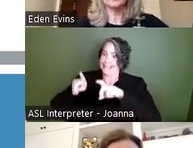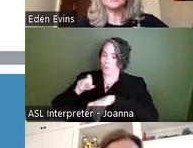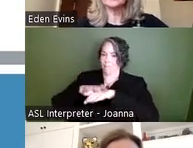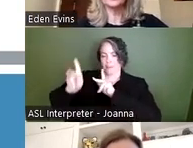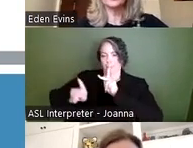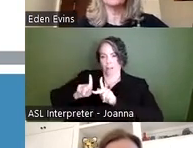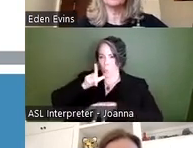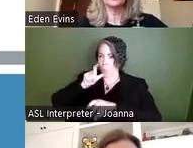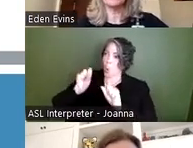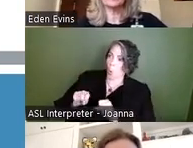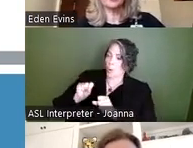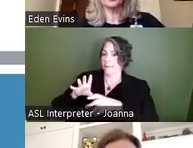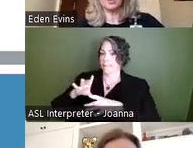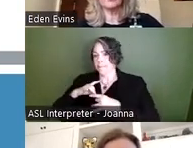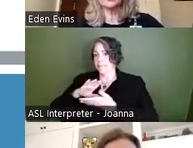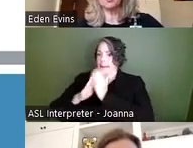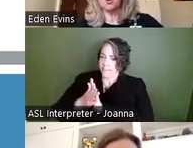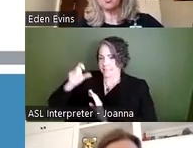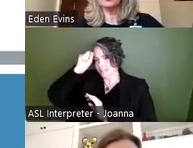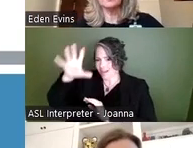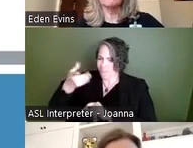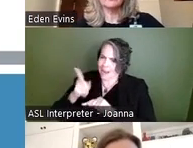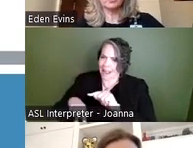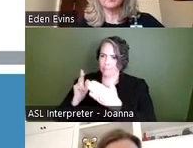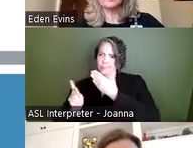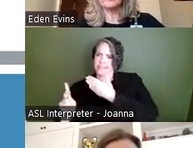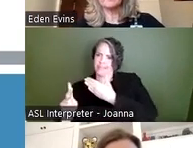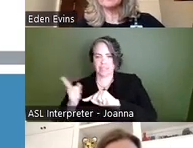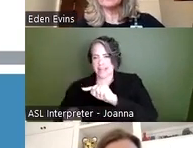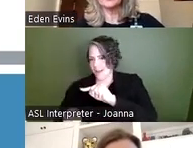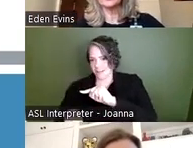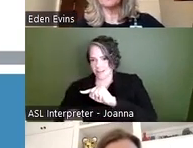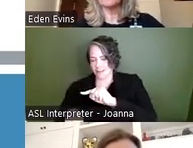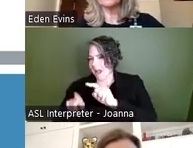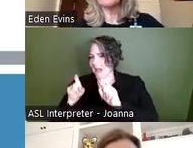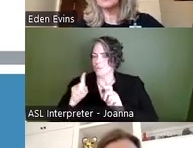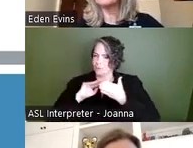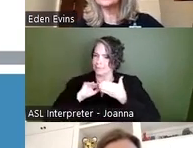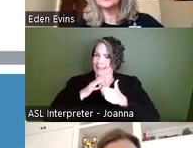We can't do a prospective trial. These are all retrospective, epidemiologic with the problems